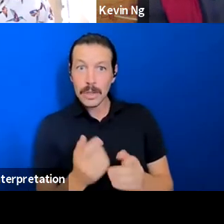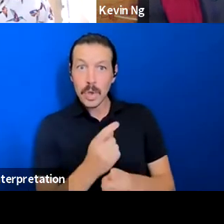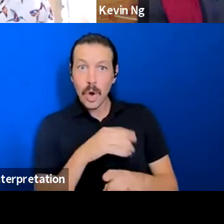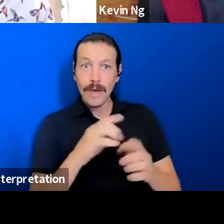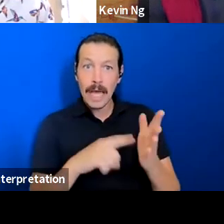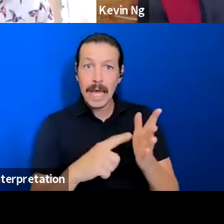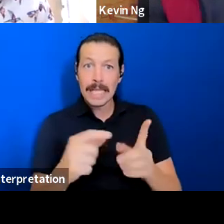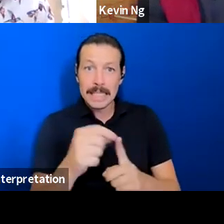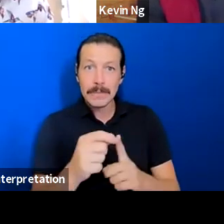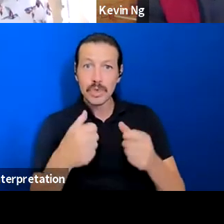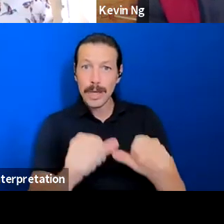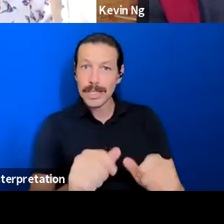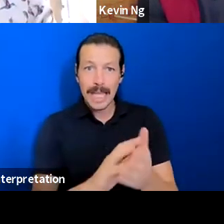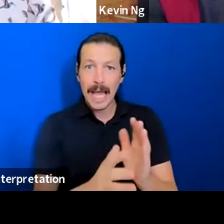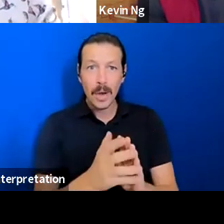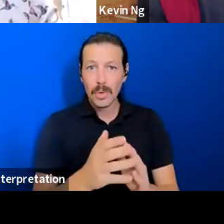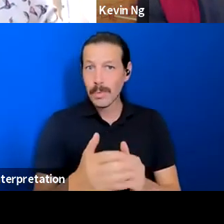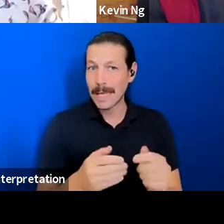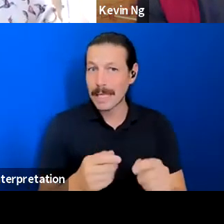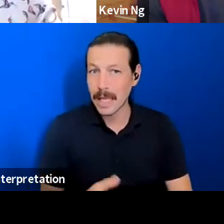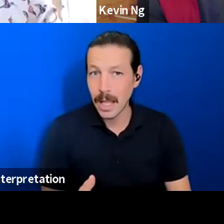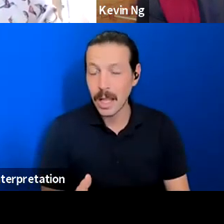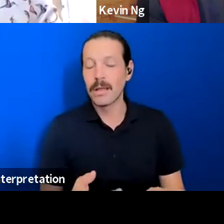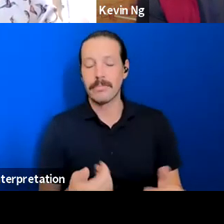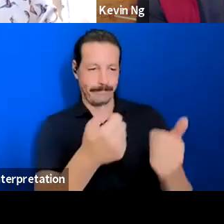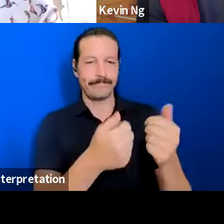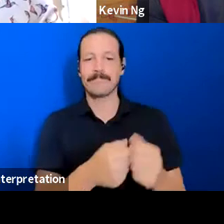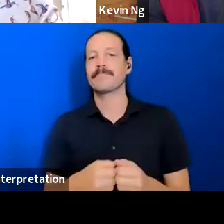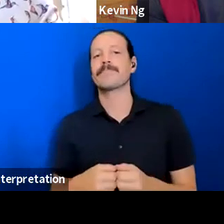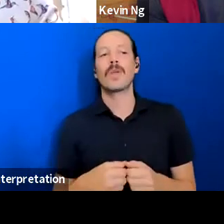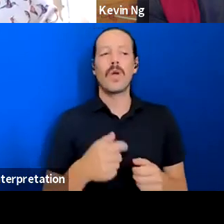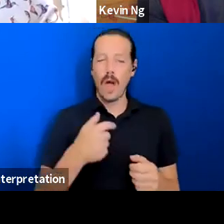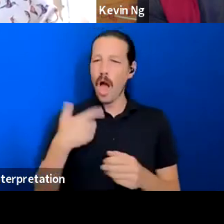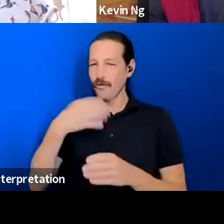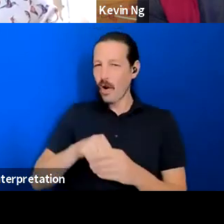After sitting on a few panels I'm had to develop my own system because I think I had